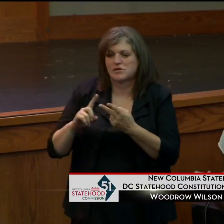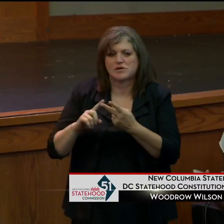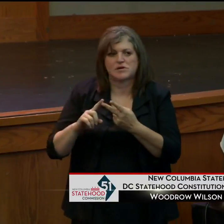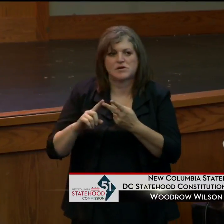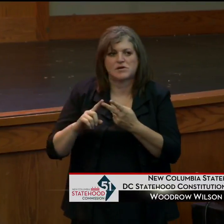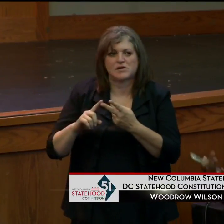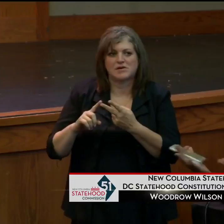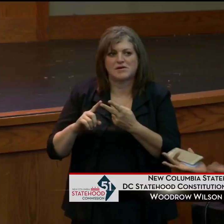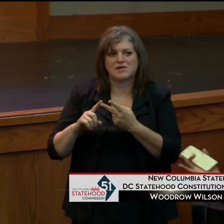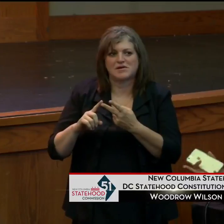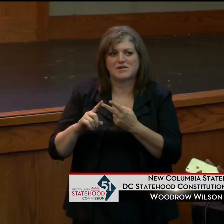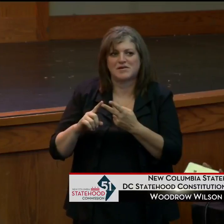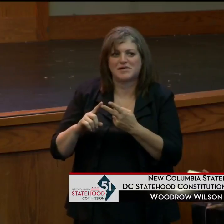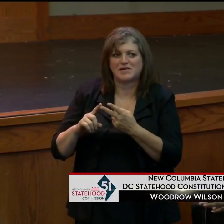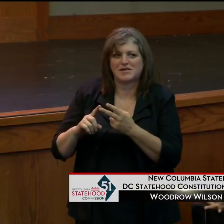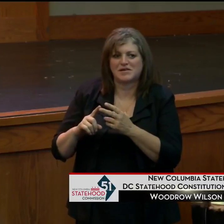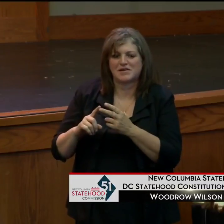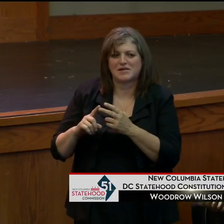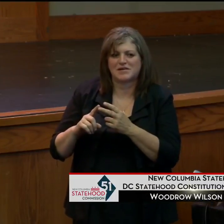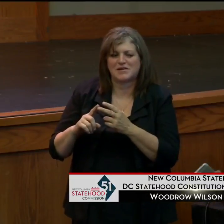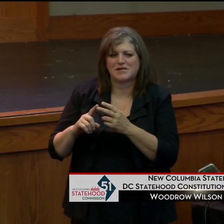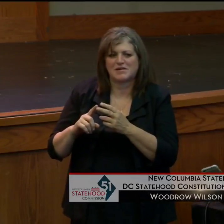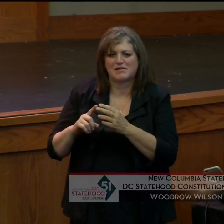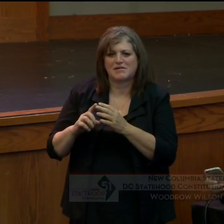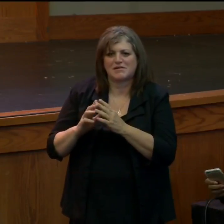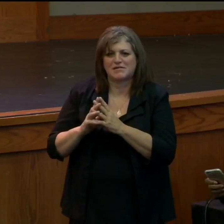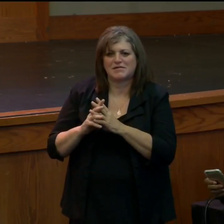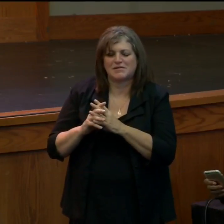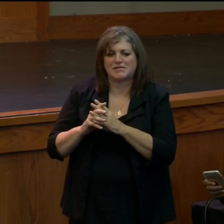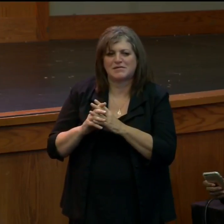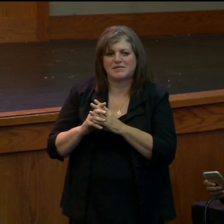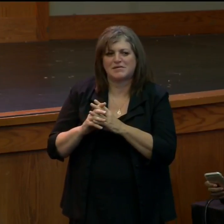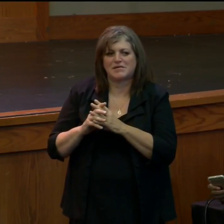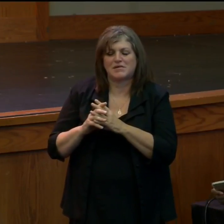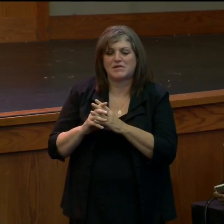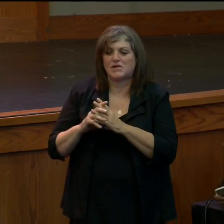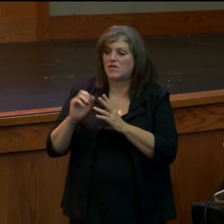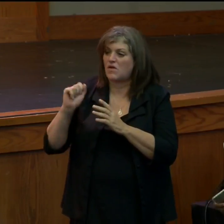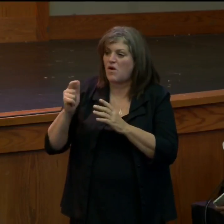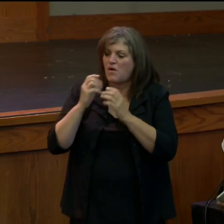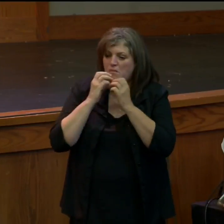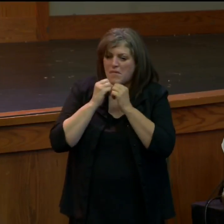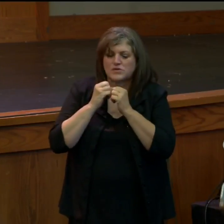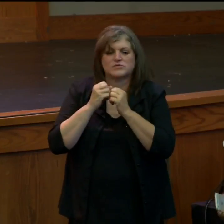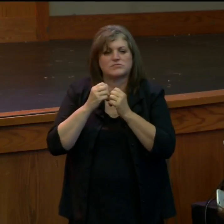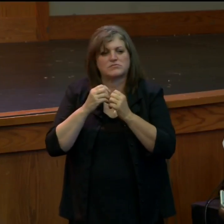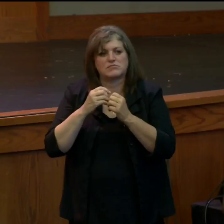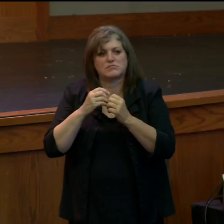ROUND OF APPLAUSE FOR ALL OF THEM. THEY ARE ALL PASSIONATE MEMBERS AND HAVE DONE SO SO PASSIONATELY